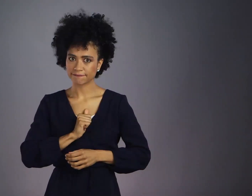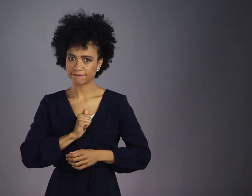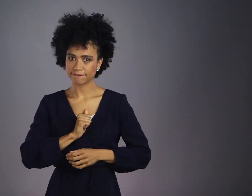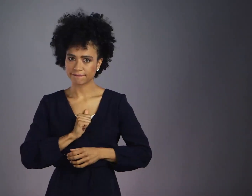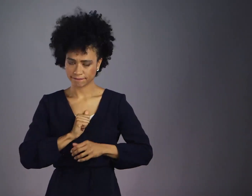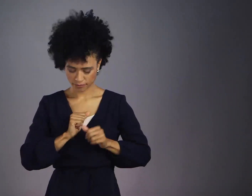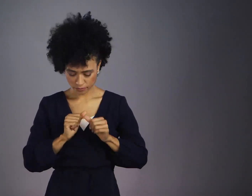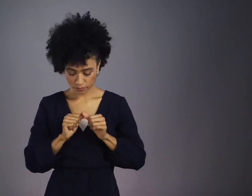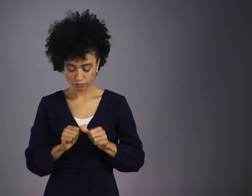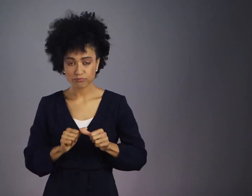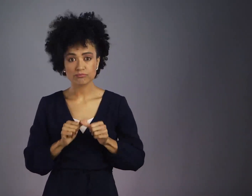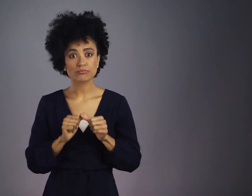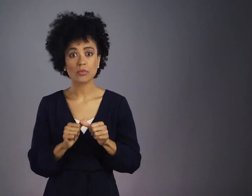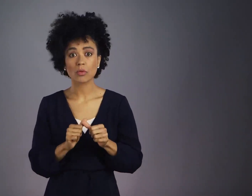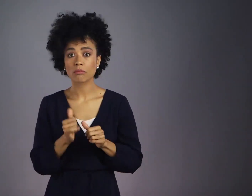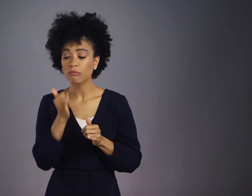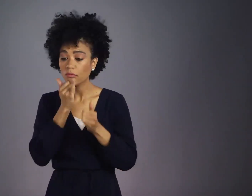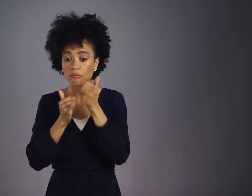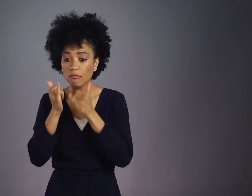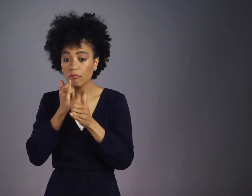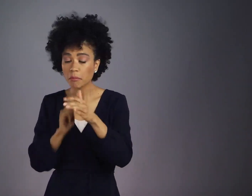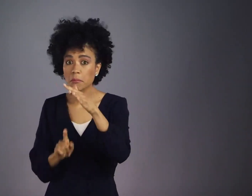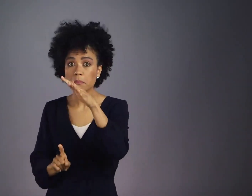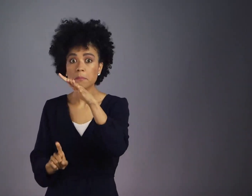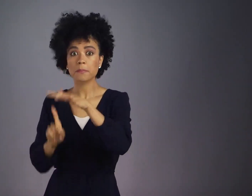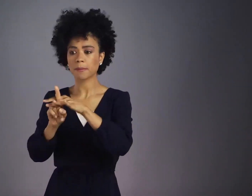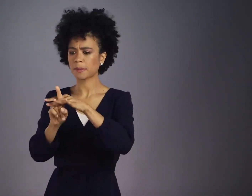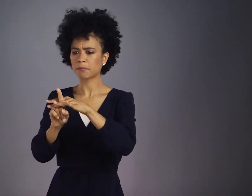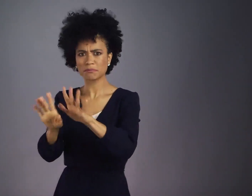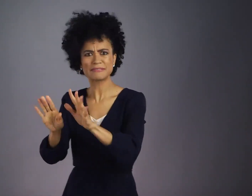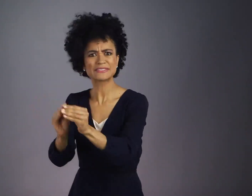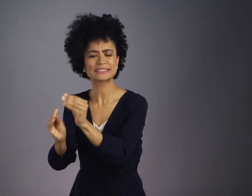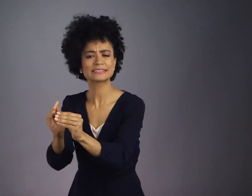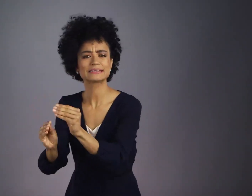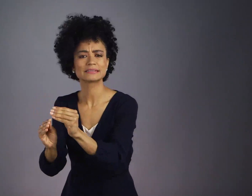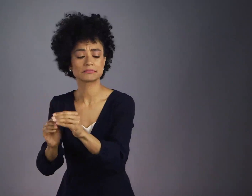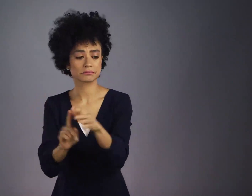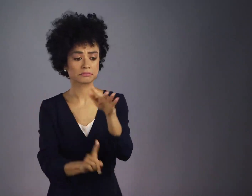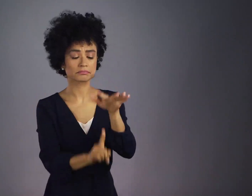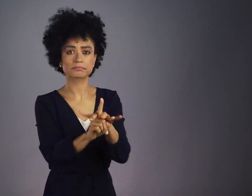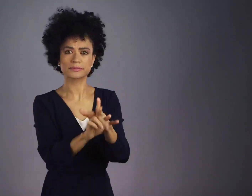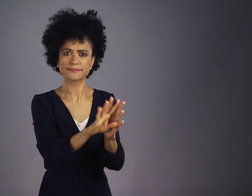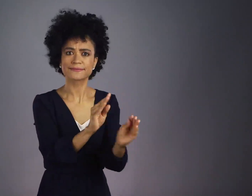and continue to set right any new mistakes as we go along.